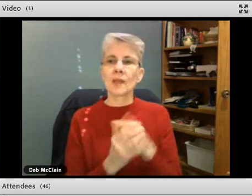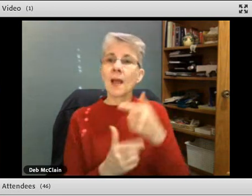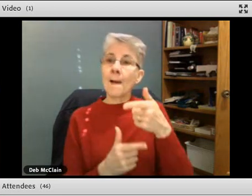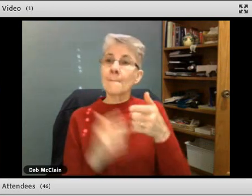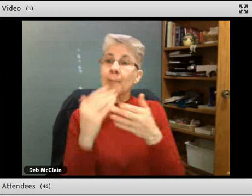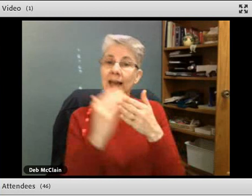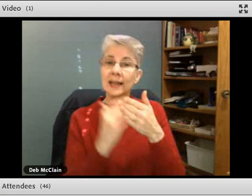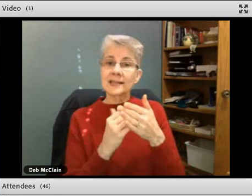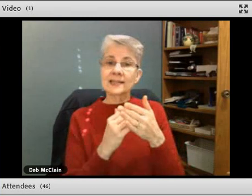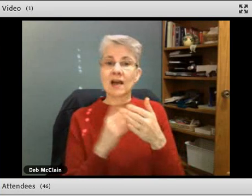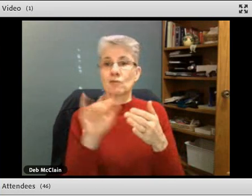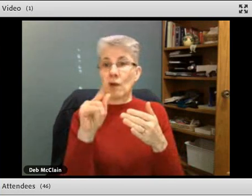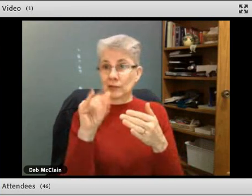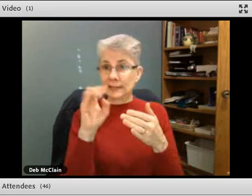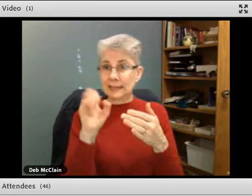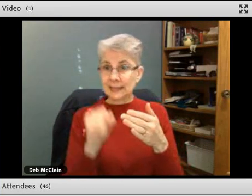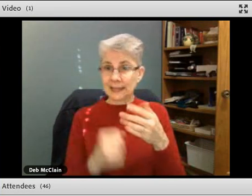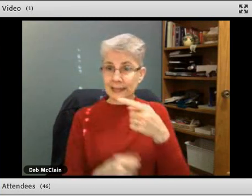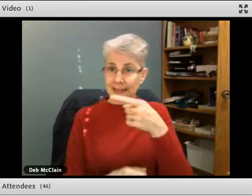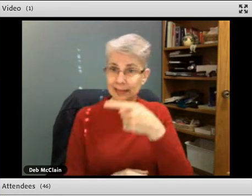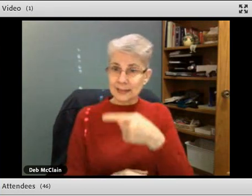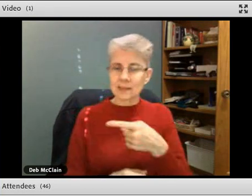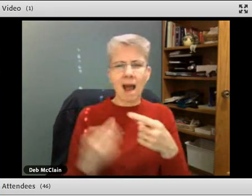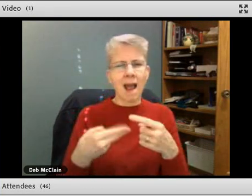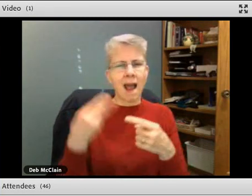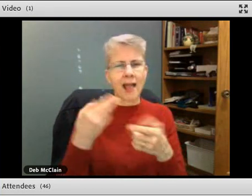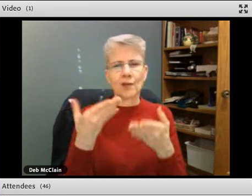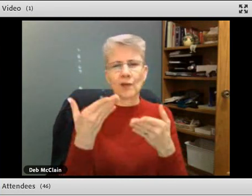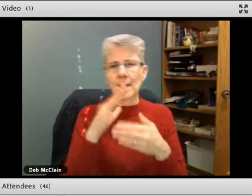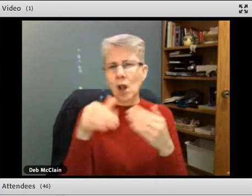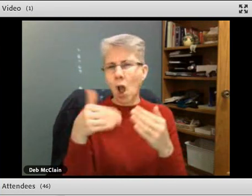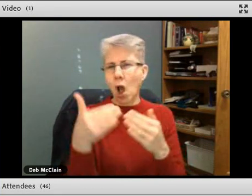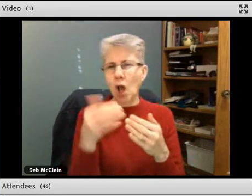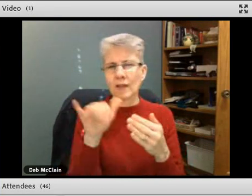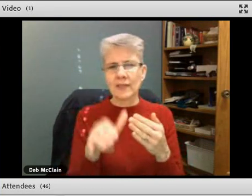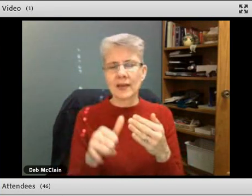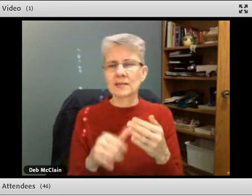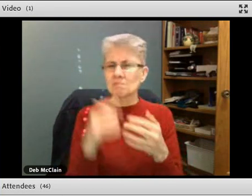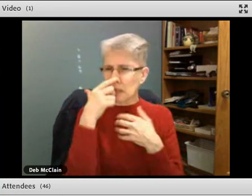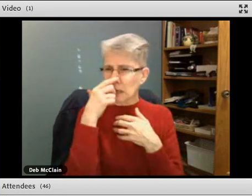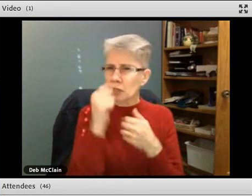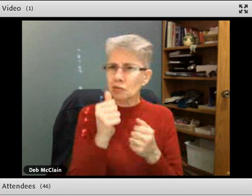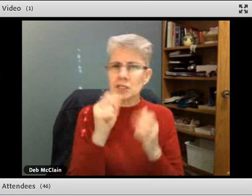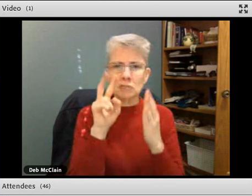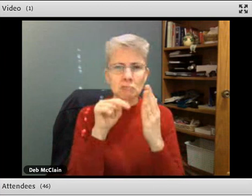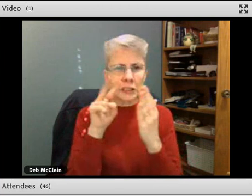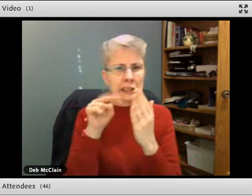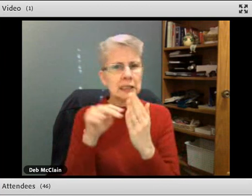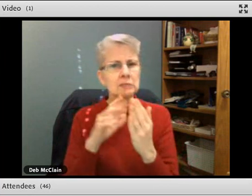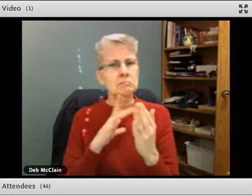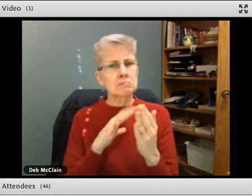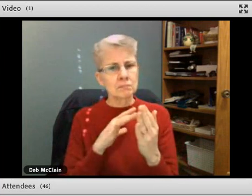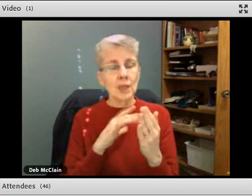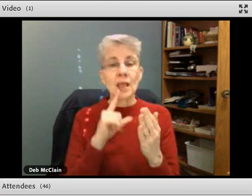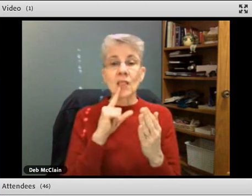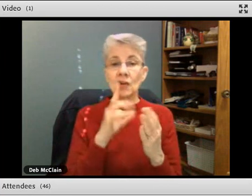I found it all very interesting reading. There's a lot more information on MARC on the Web